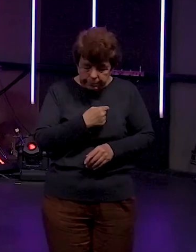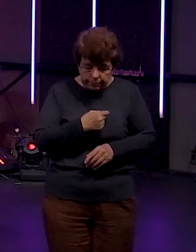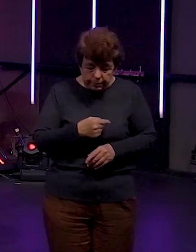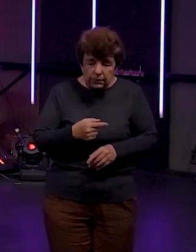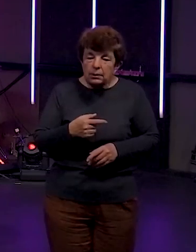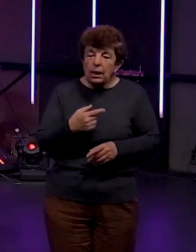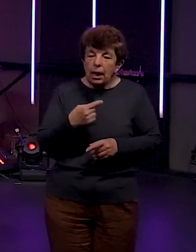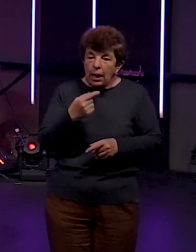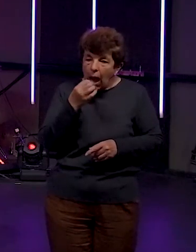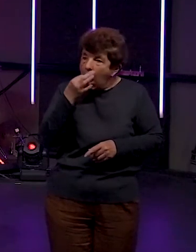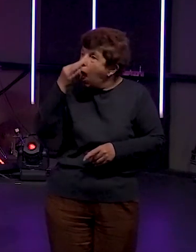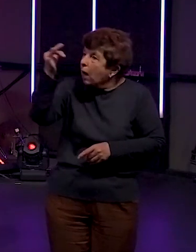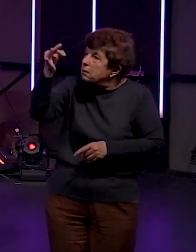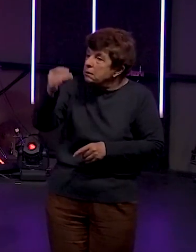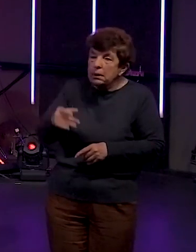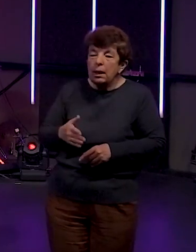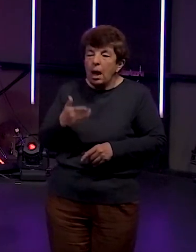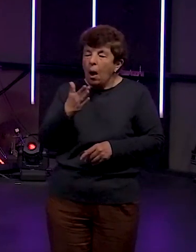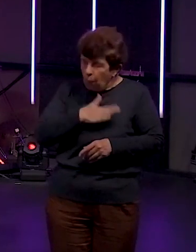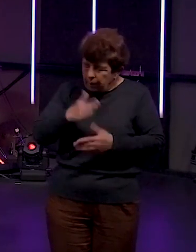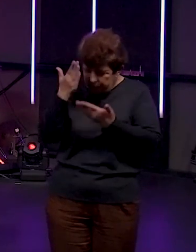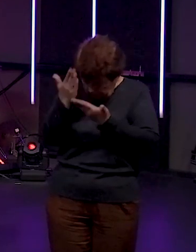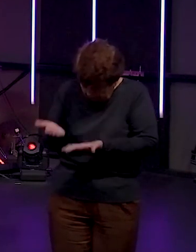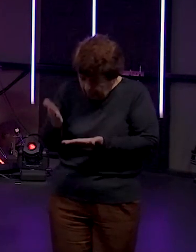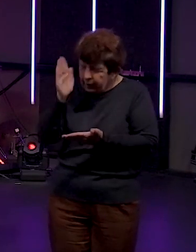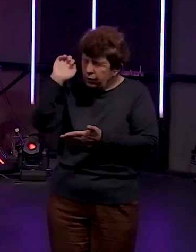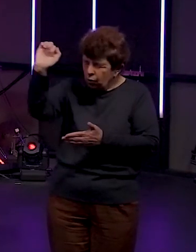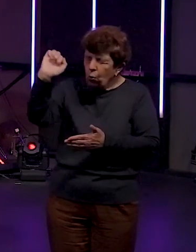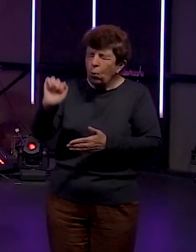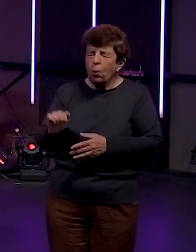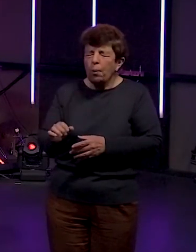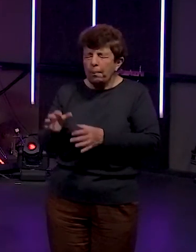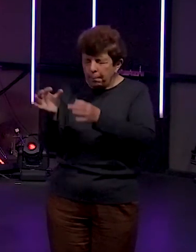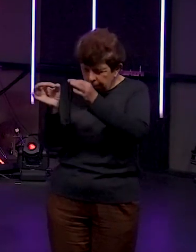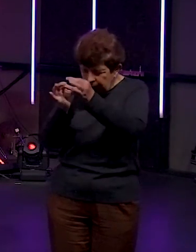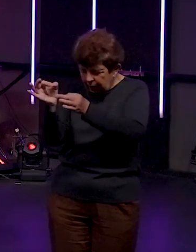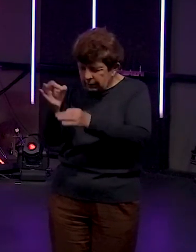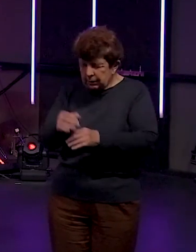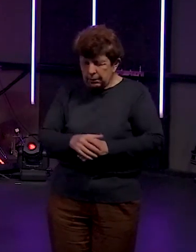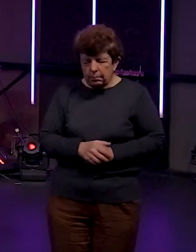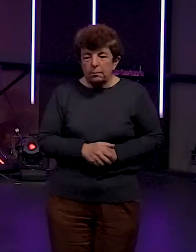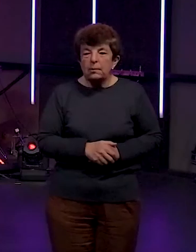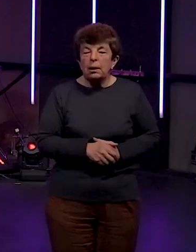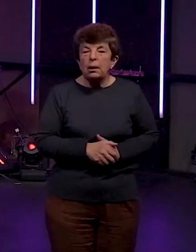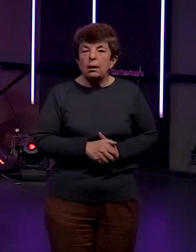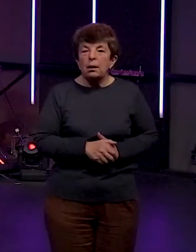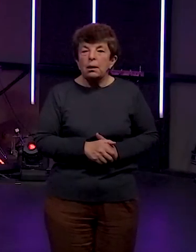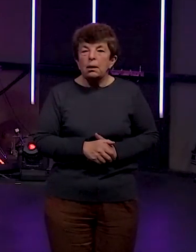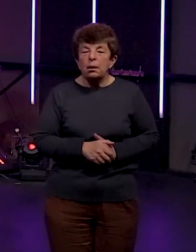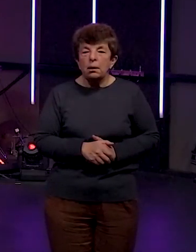made to being obedient to the Word of God. But this morning I want us just to